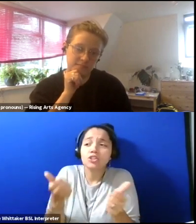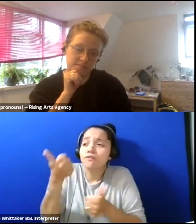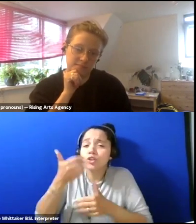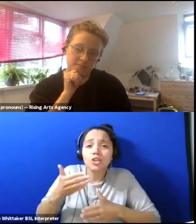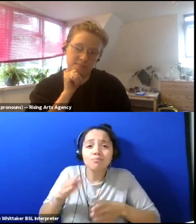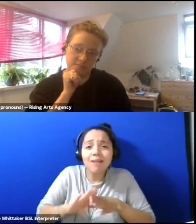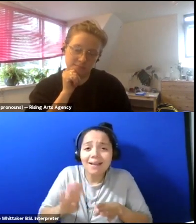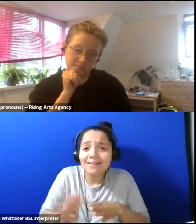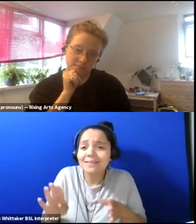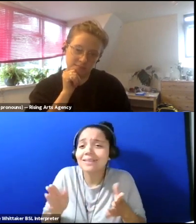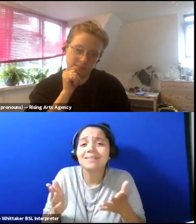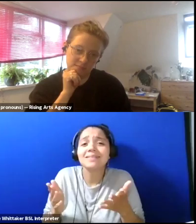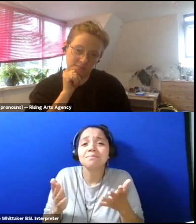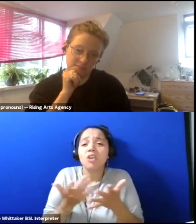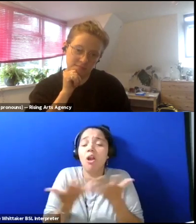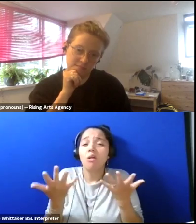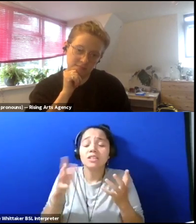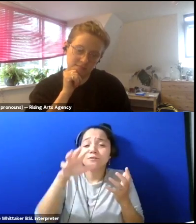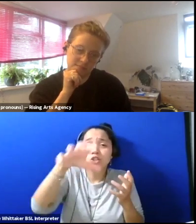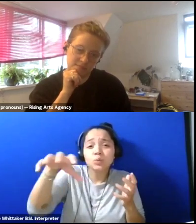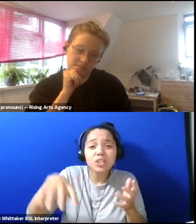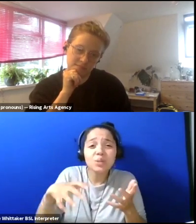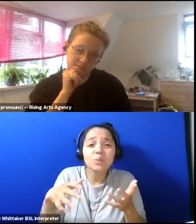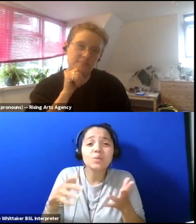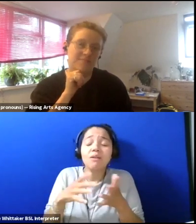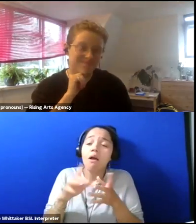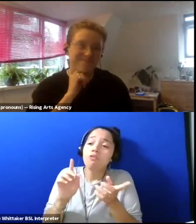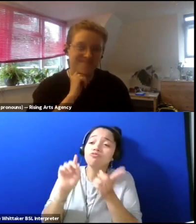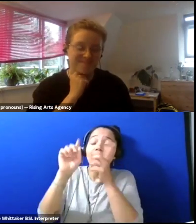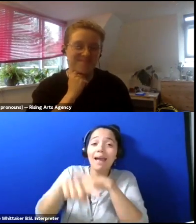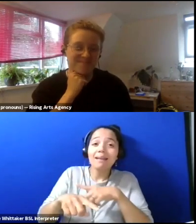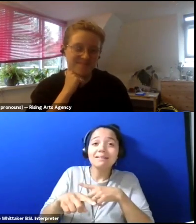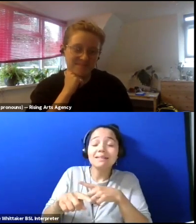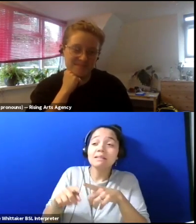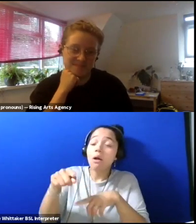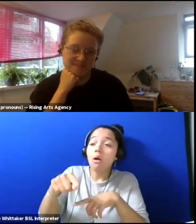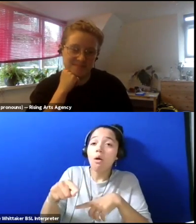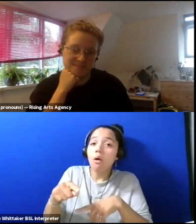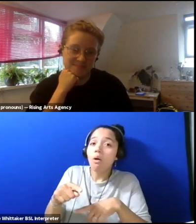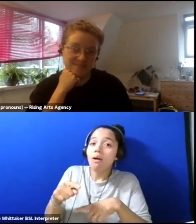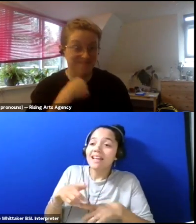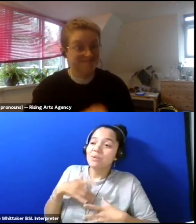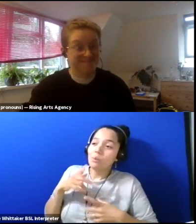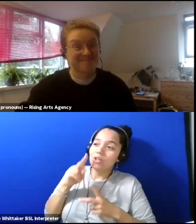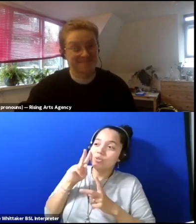And a lot of studios, I guess, also reacted to it because they didn't want to be badly seen.